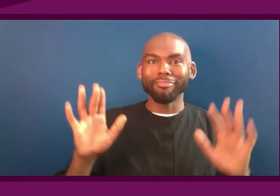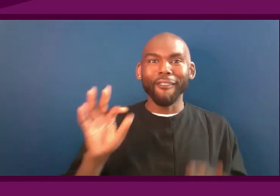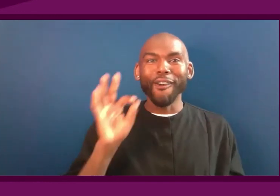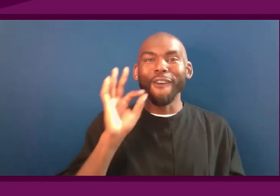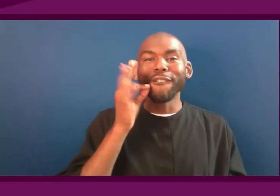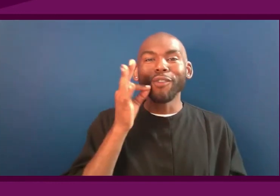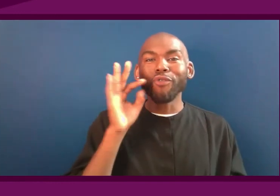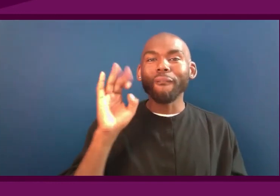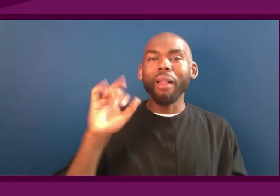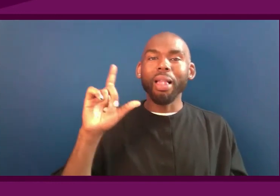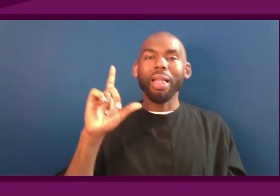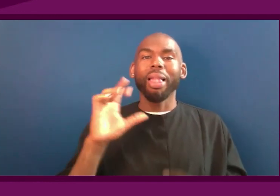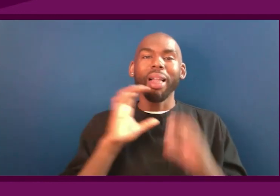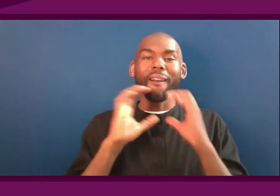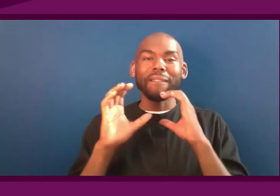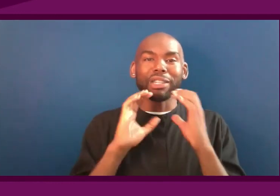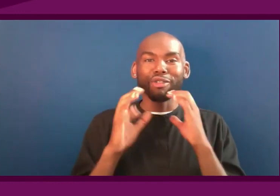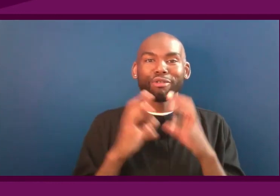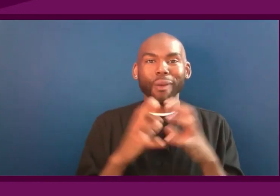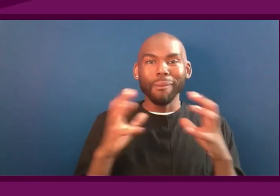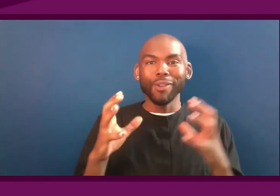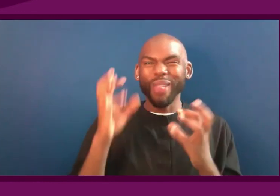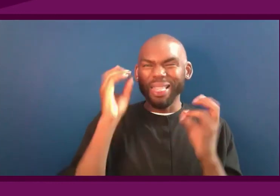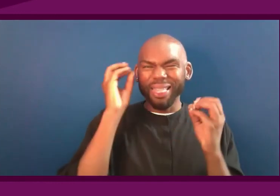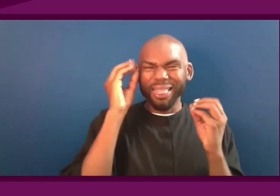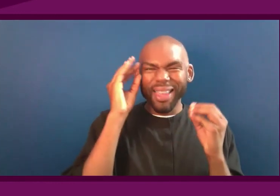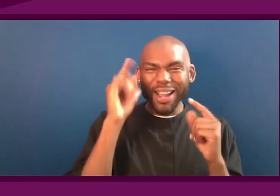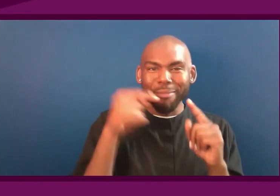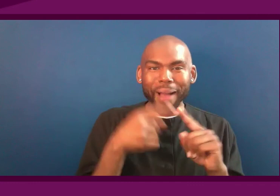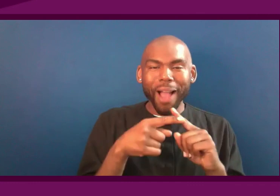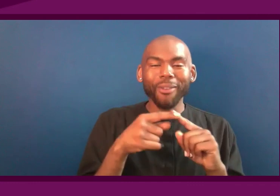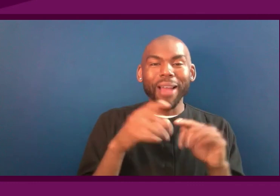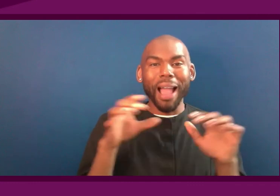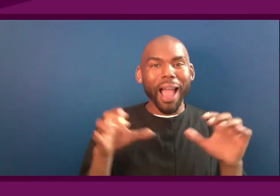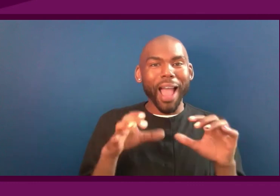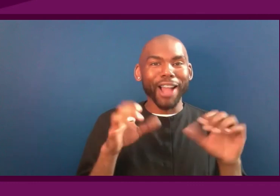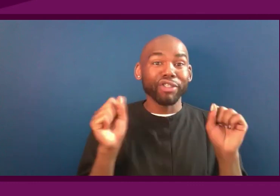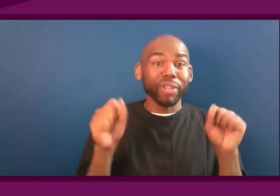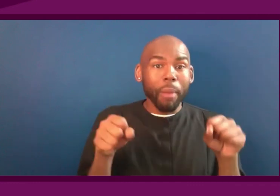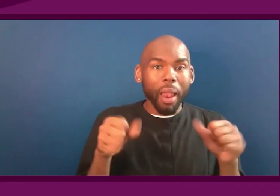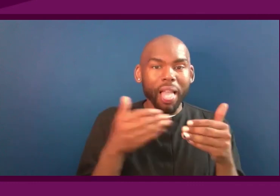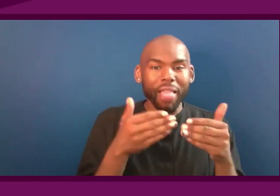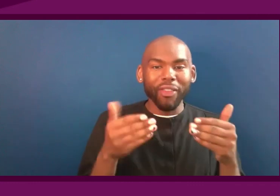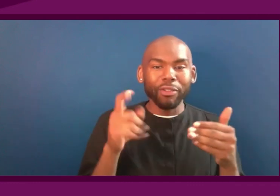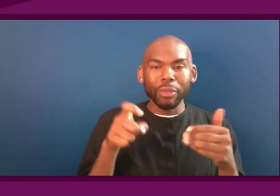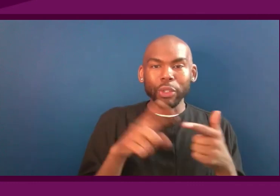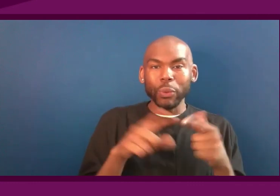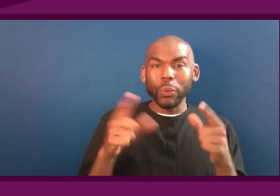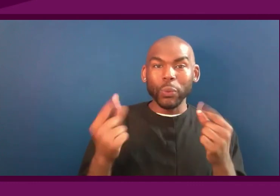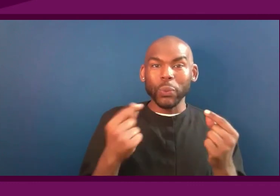been a pleasure. It really has been. Debra Ruh: I feel the same way, Ashley, thank you so much. Ashley Inkumsah: